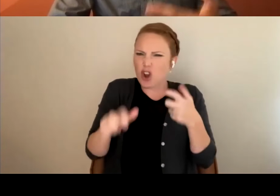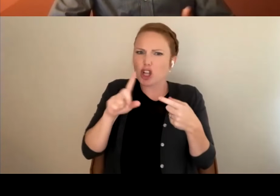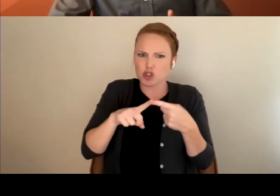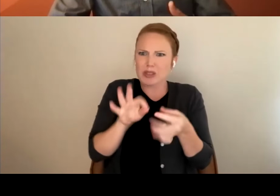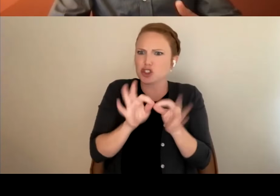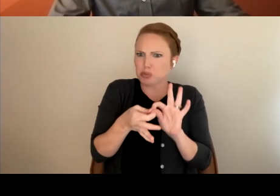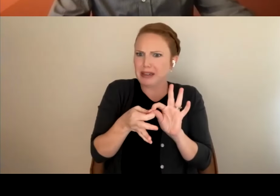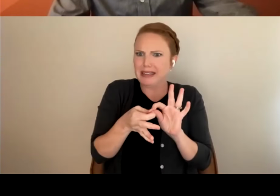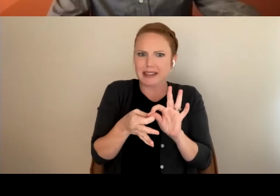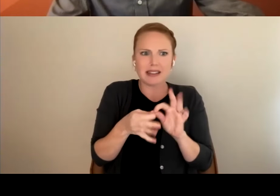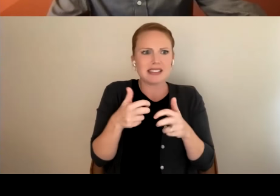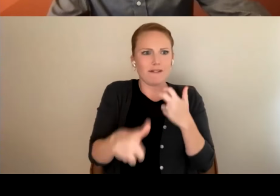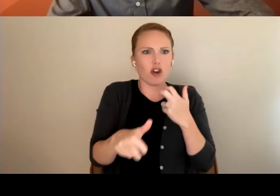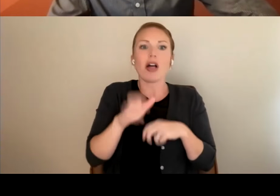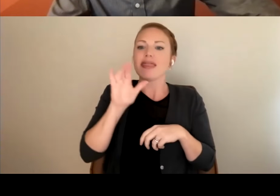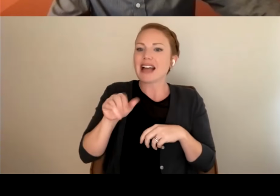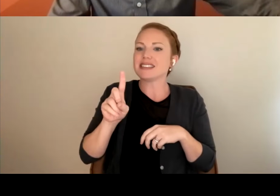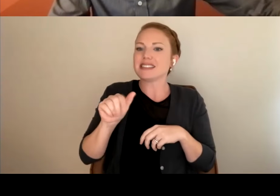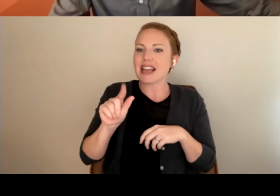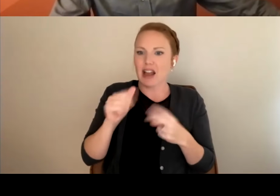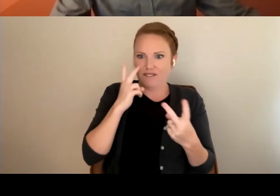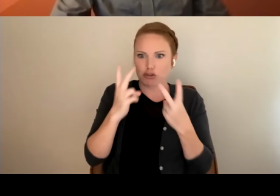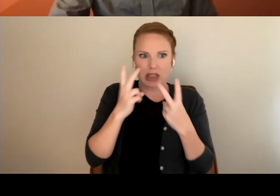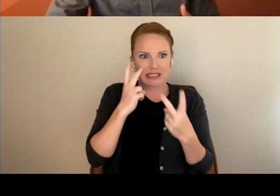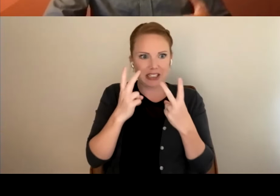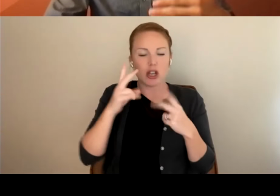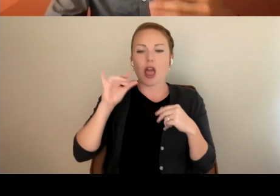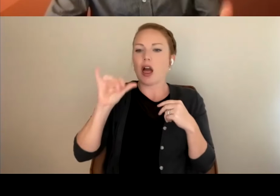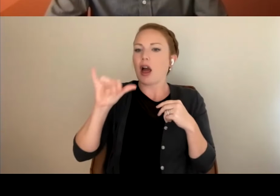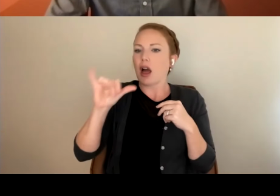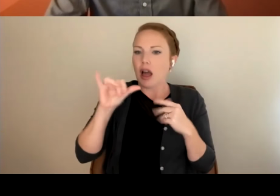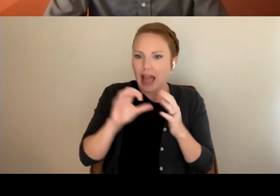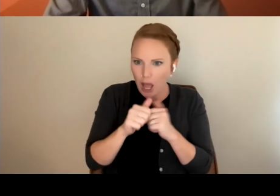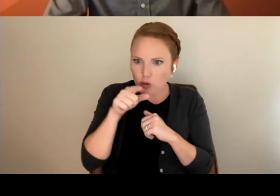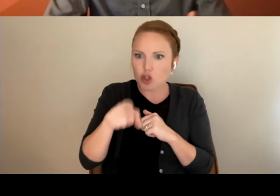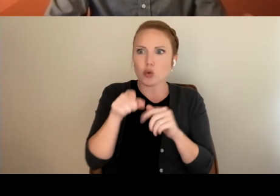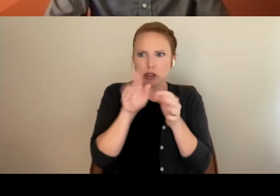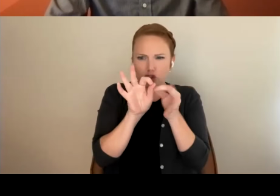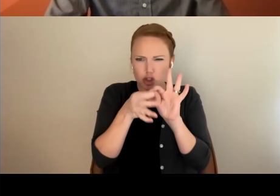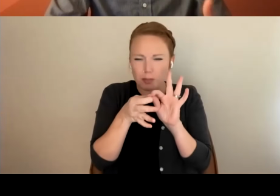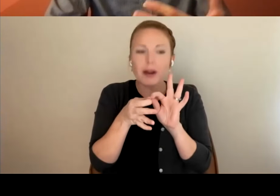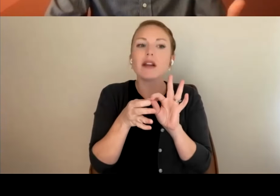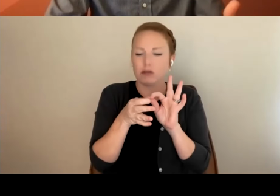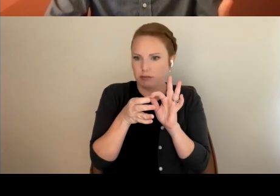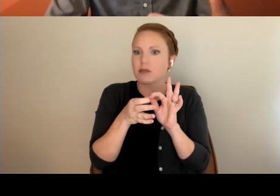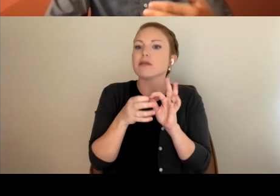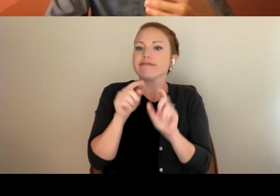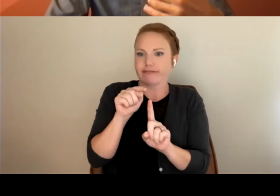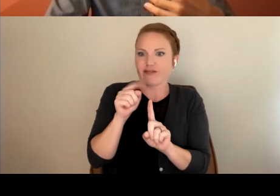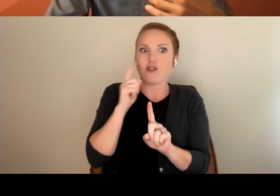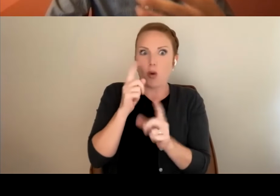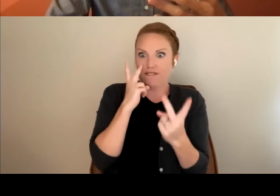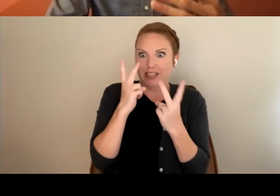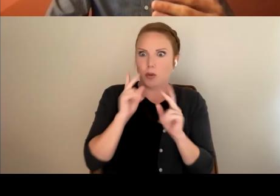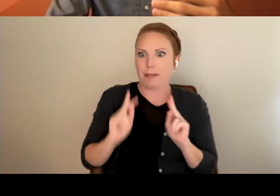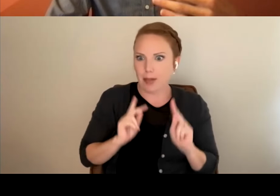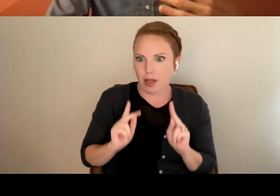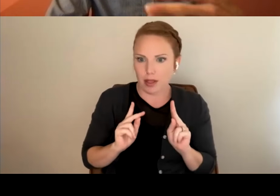is data visualization as perceived by sighted folks and then we see from the examples,